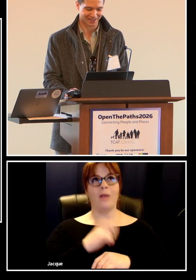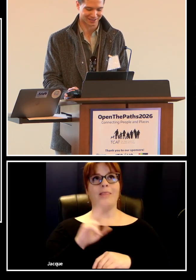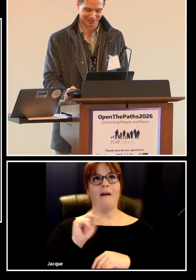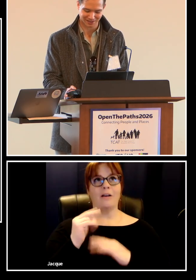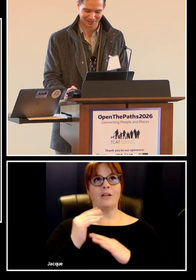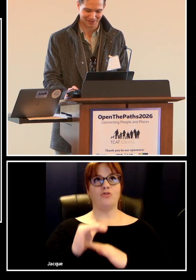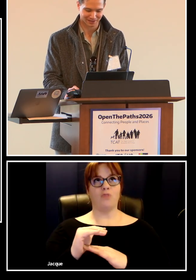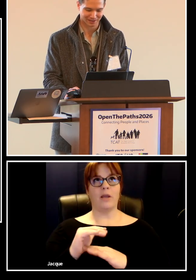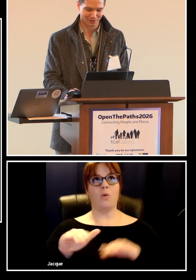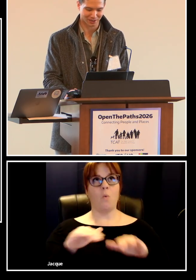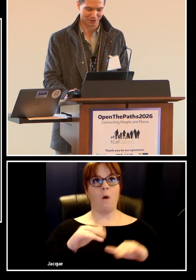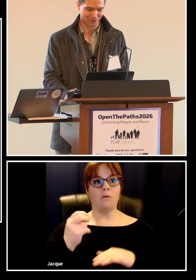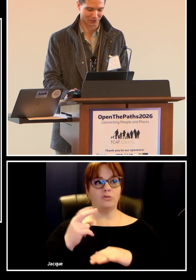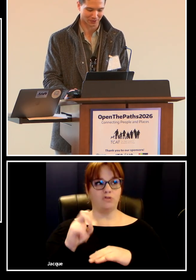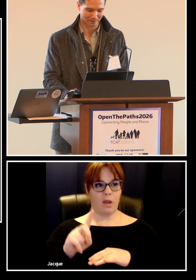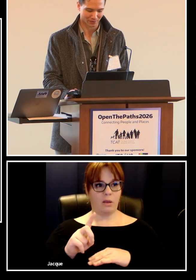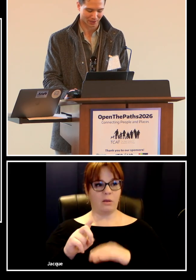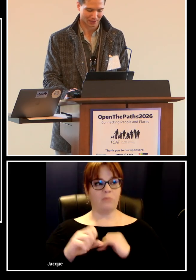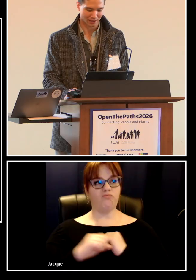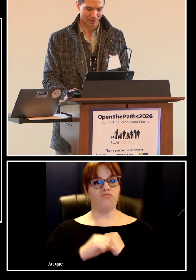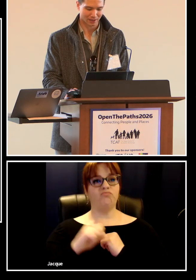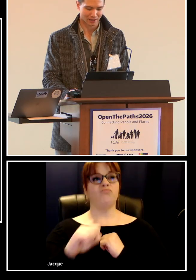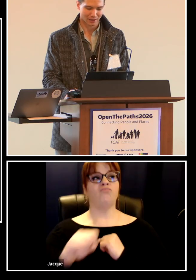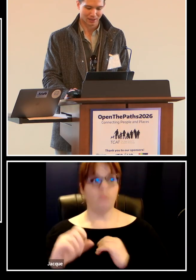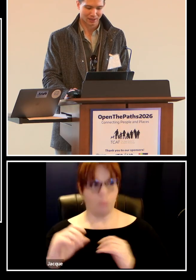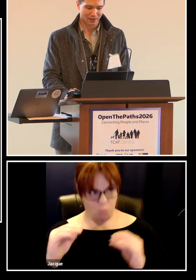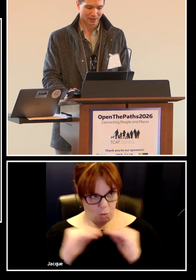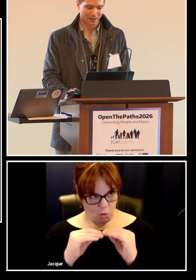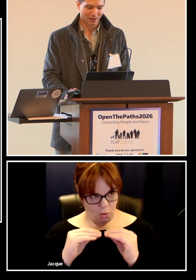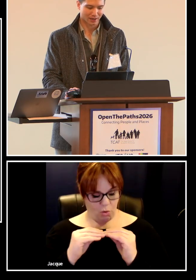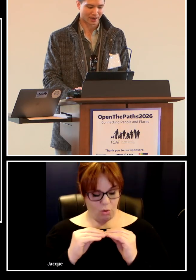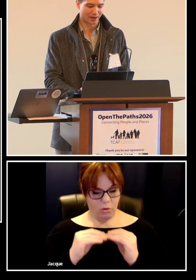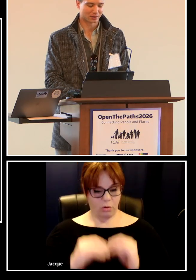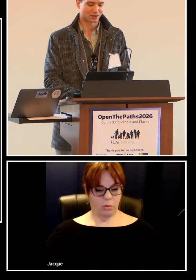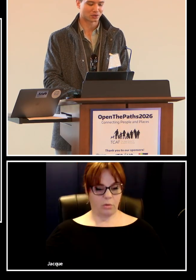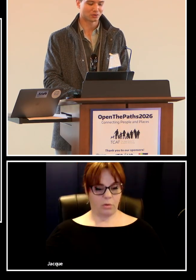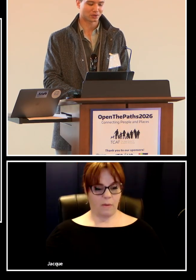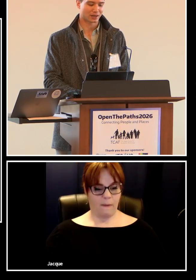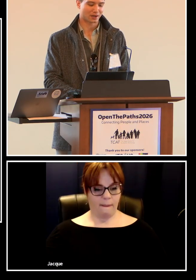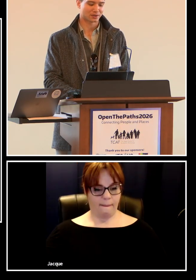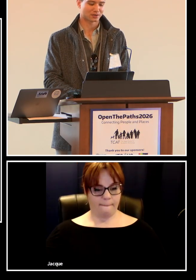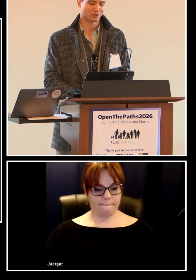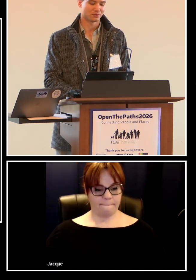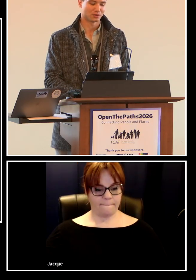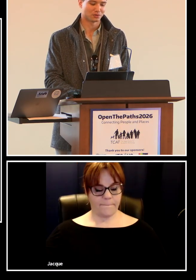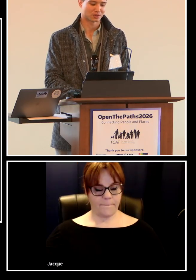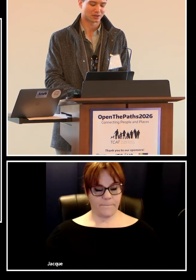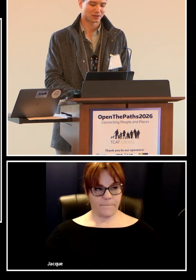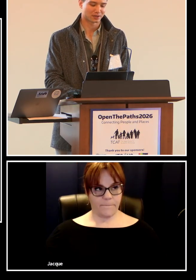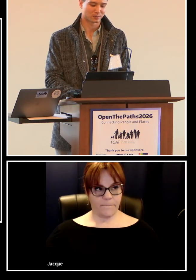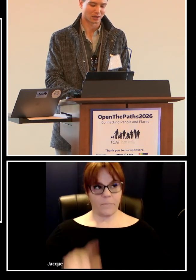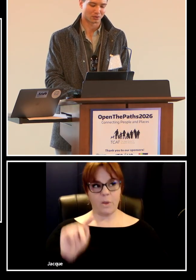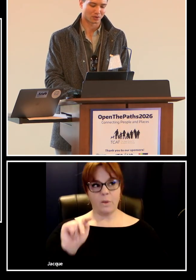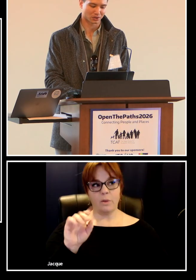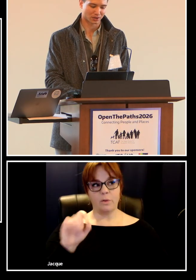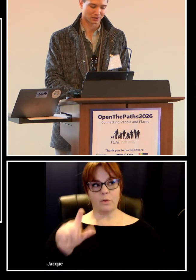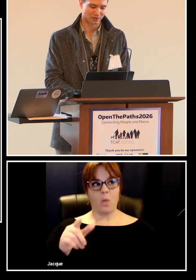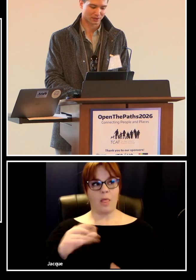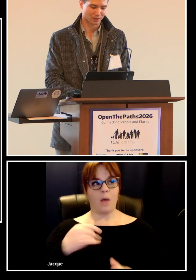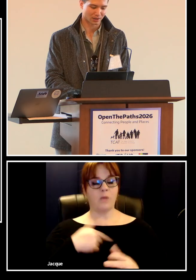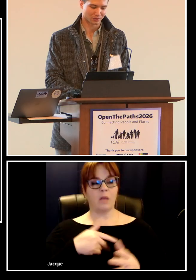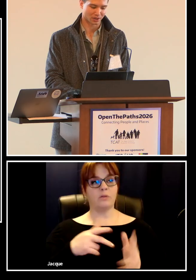extends quite a bit further and the tool allows us to review statistics about walksheds that we